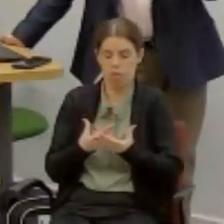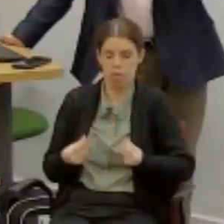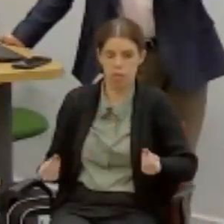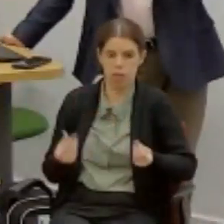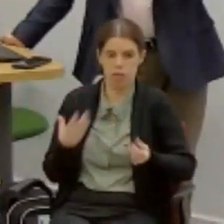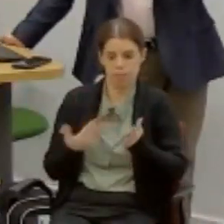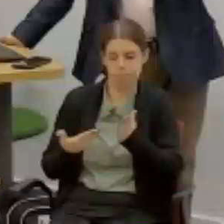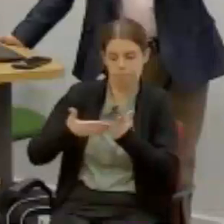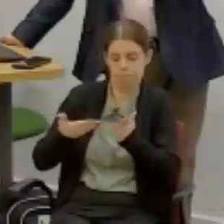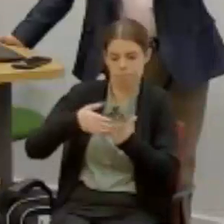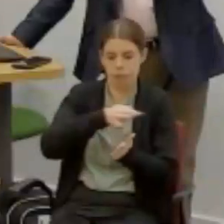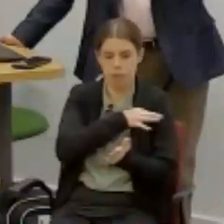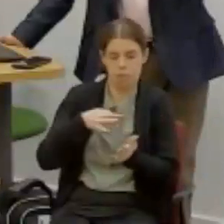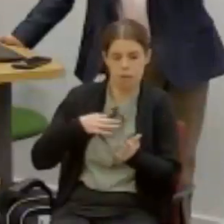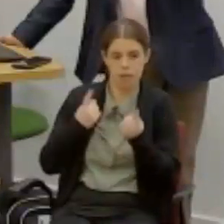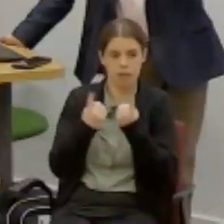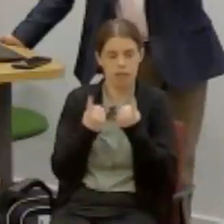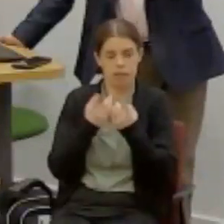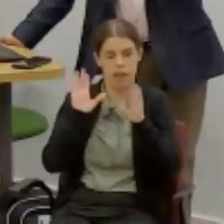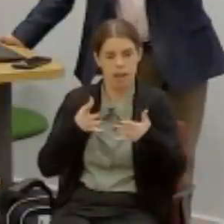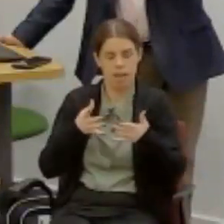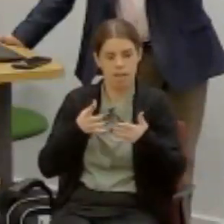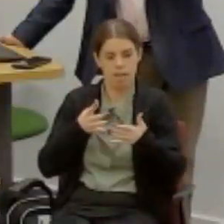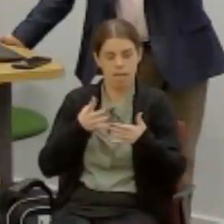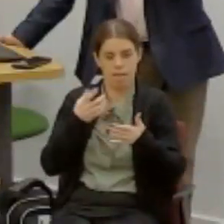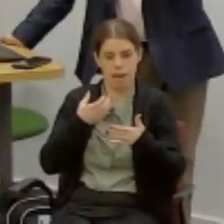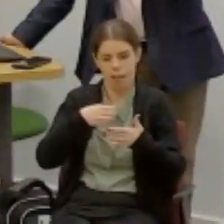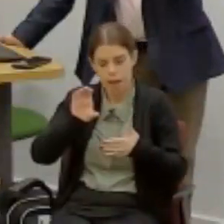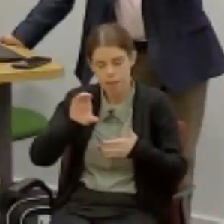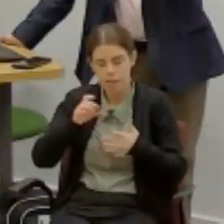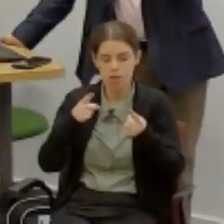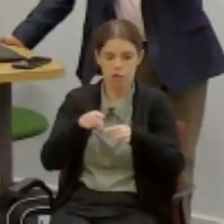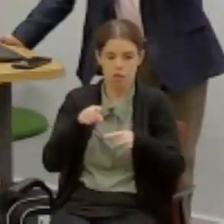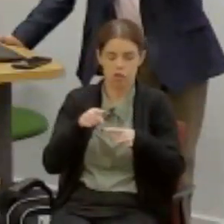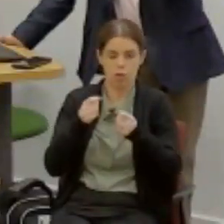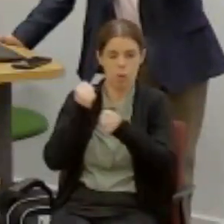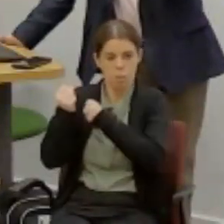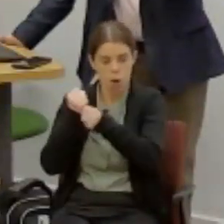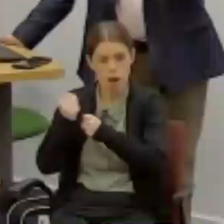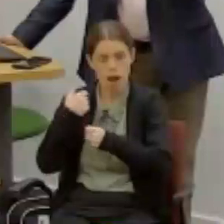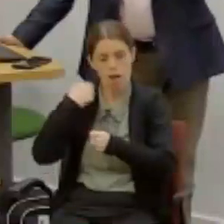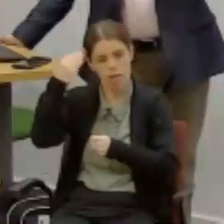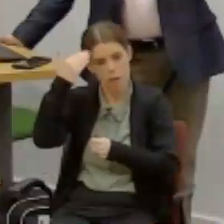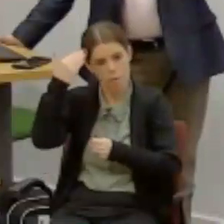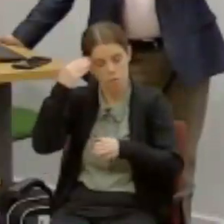review so to have a license to box you have to have regular neurological review and brain scan.